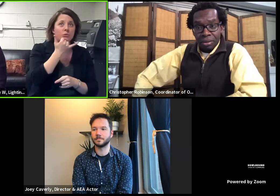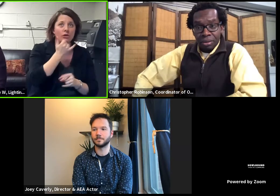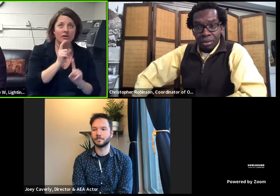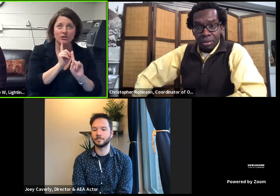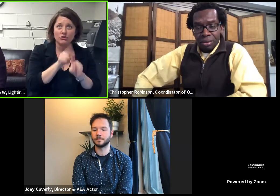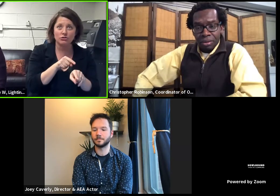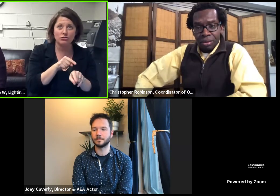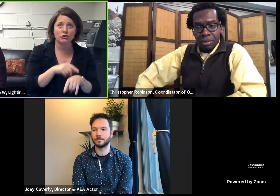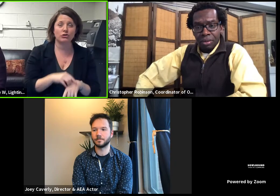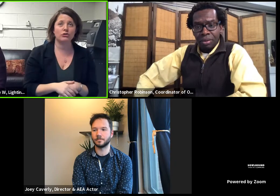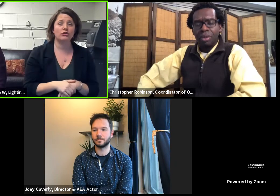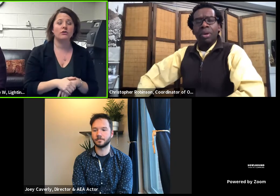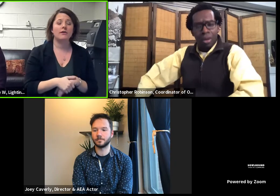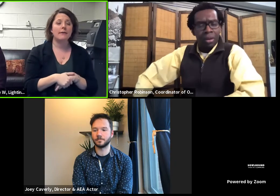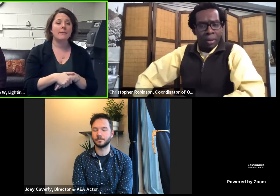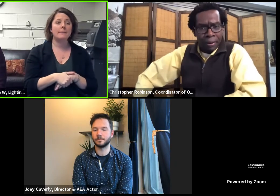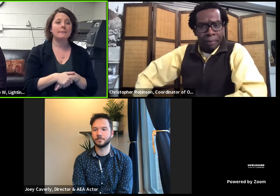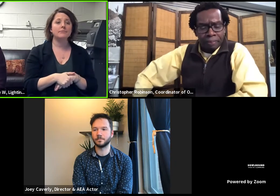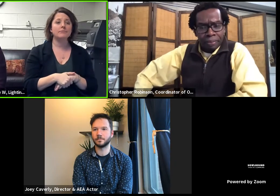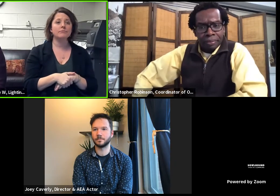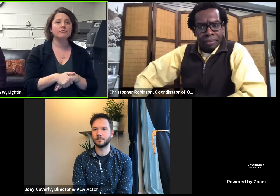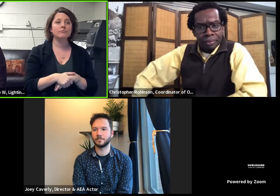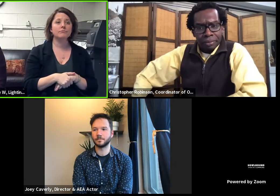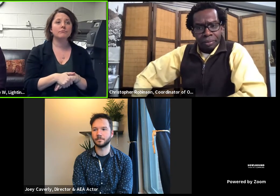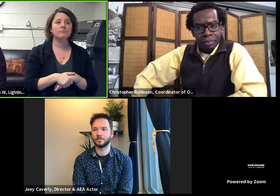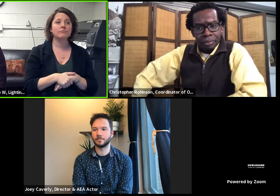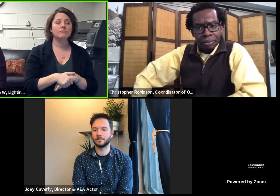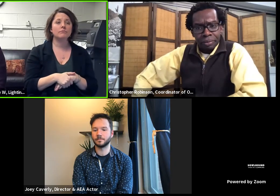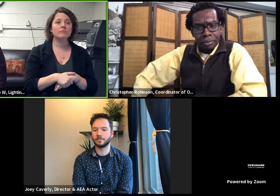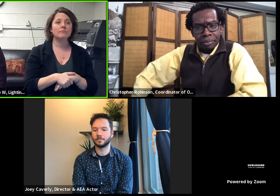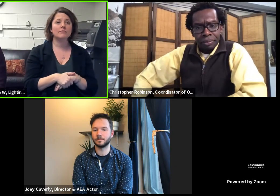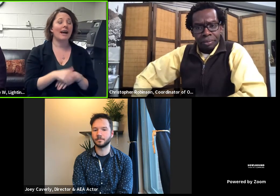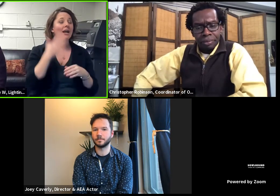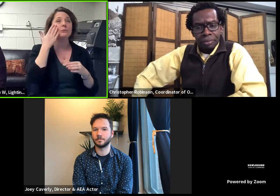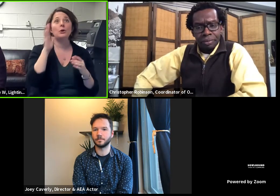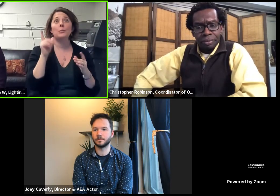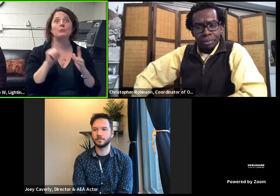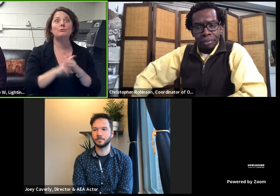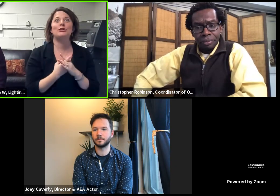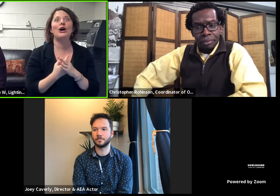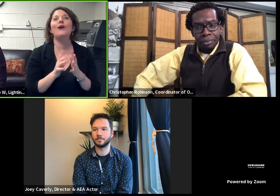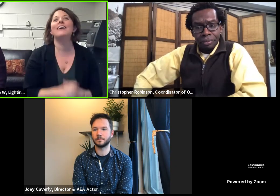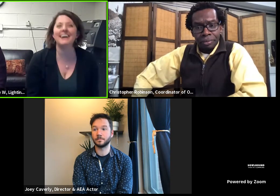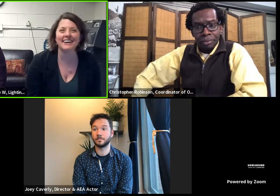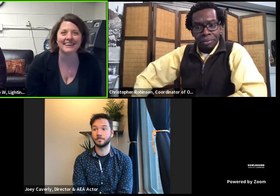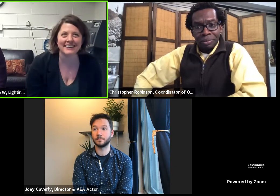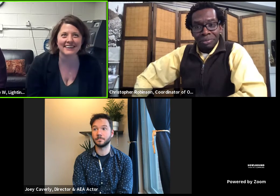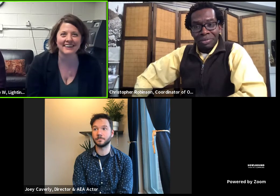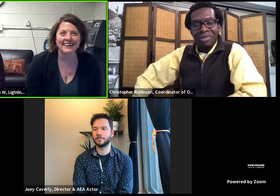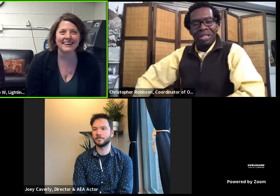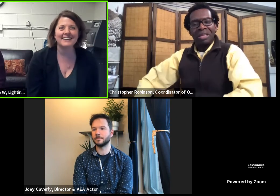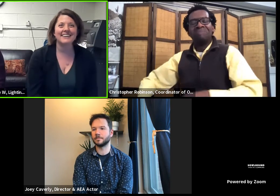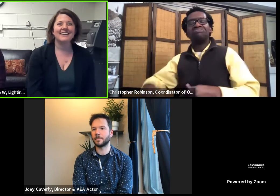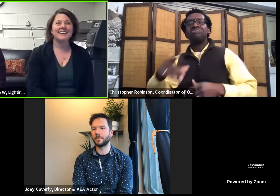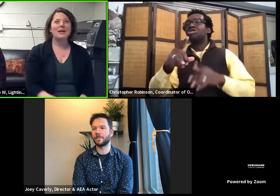There's no right or wrong answer to the question, really. And I don't know where to start, oh, my gosh!